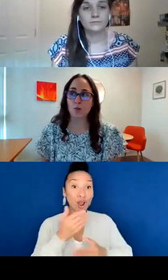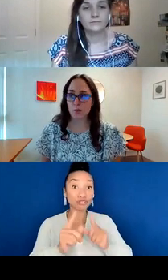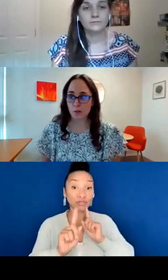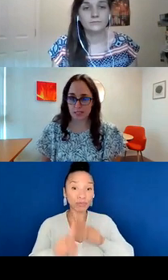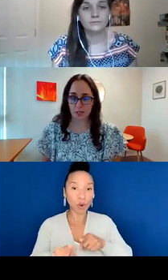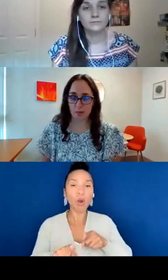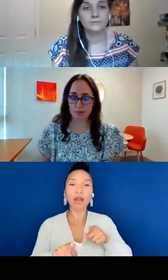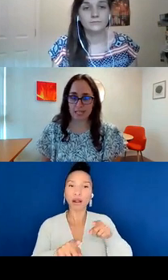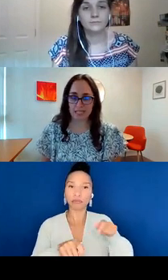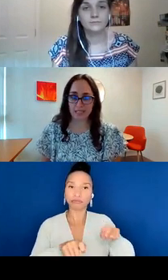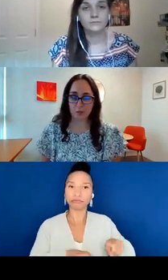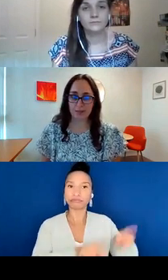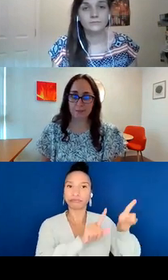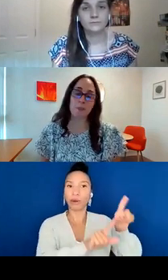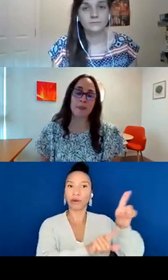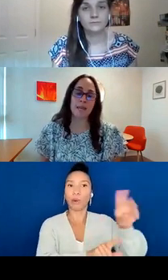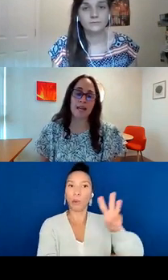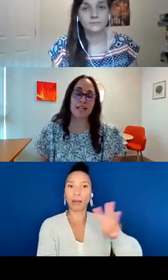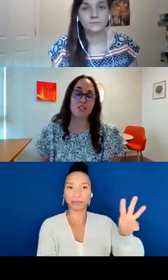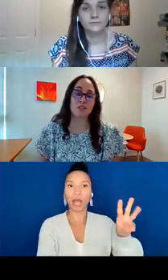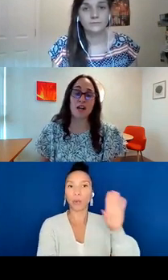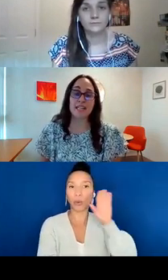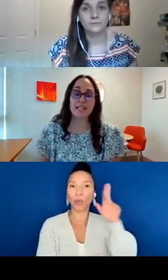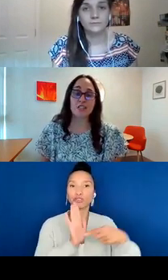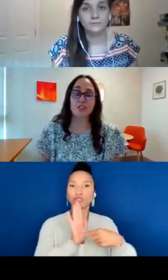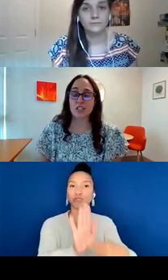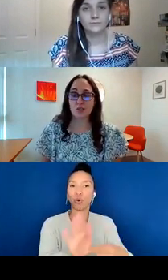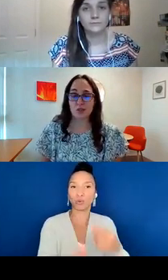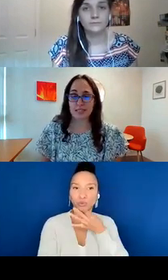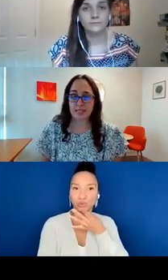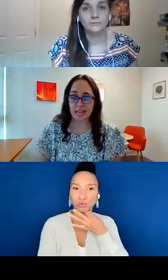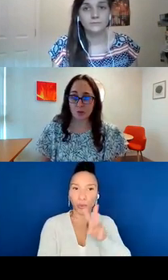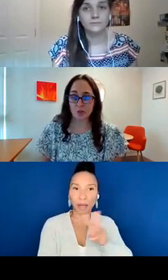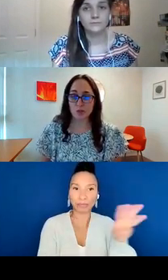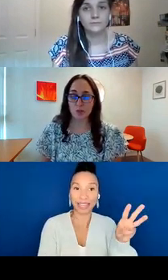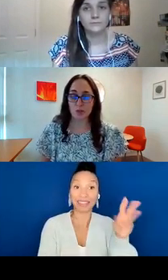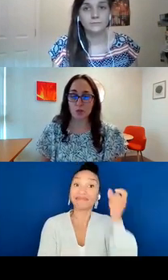And so we'll be going to our website in a little bit. It's not in your JustGrants account.